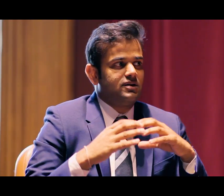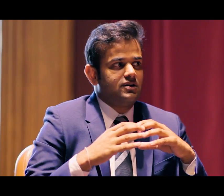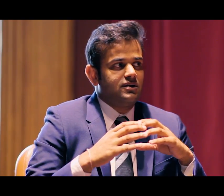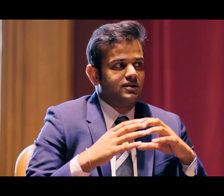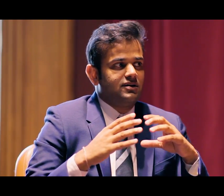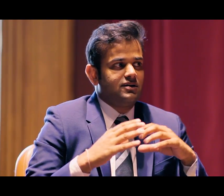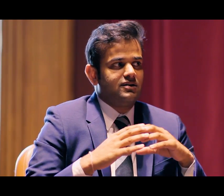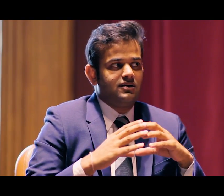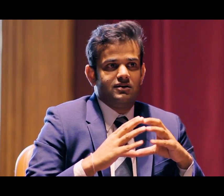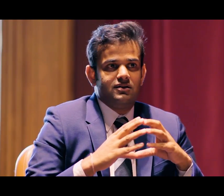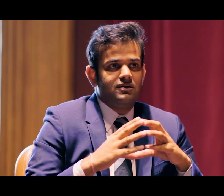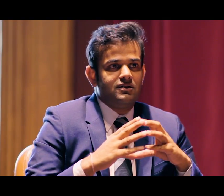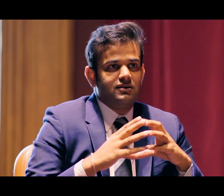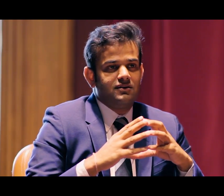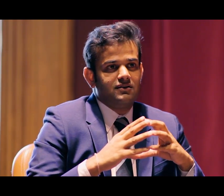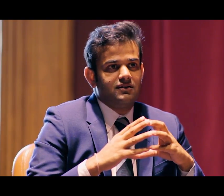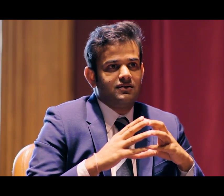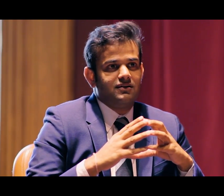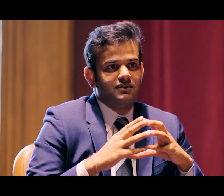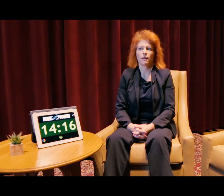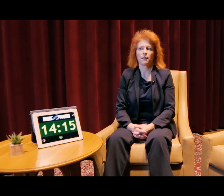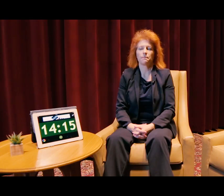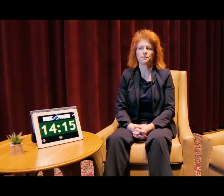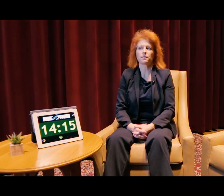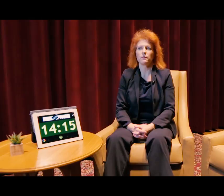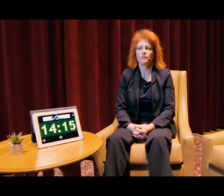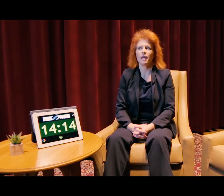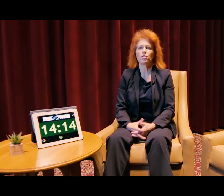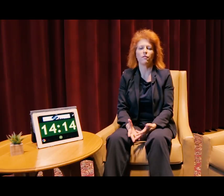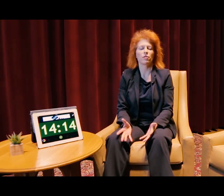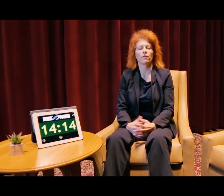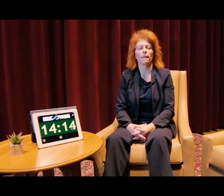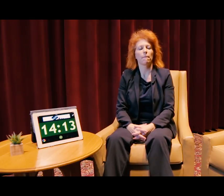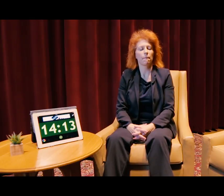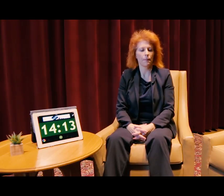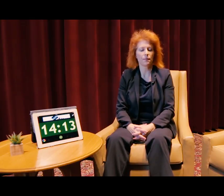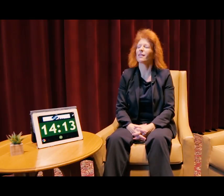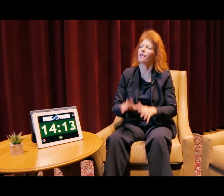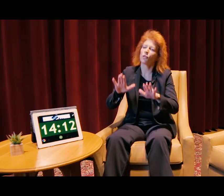How did you build those relationships with your clients? That's a great question.